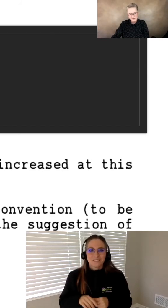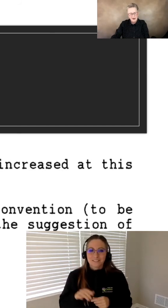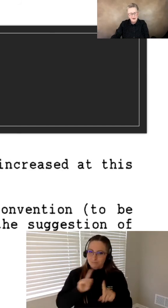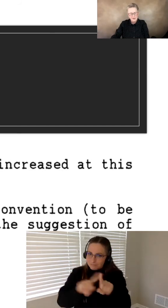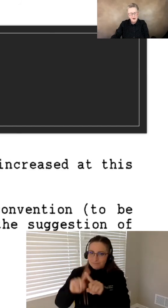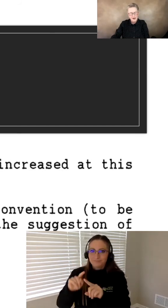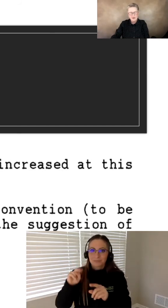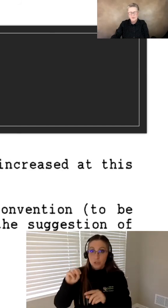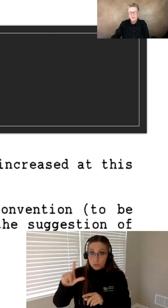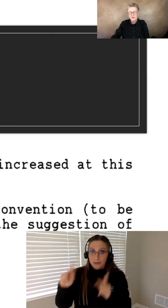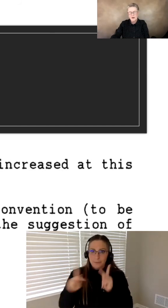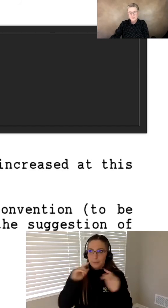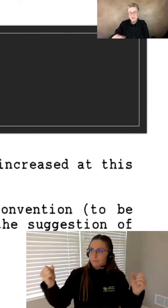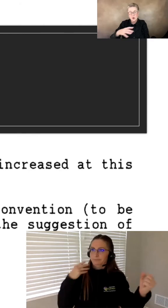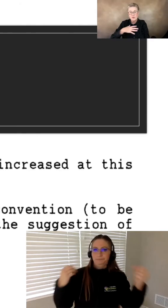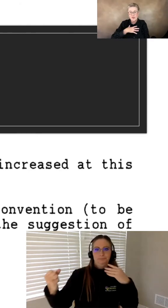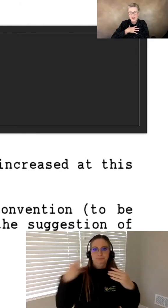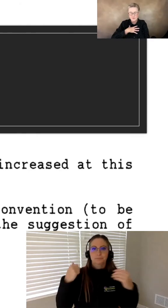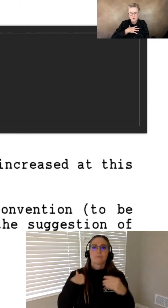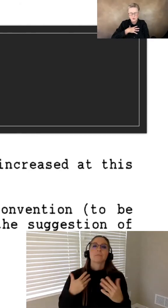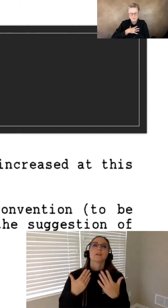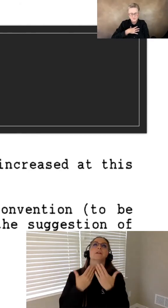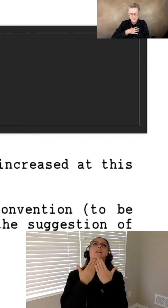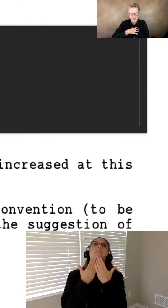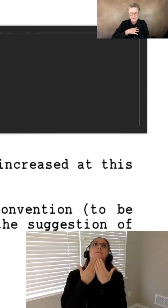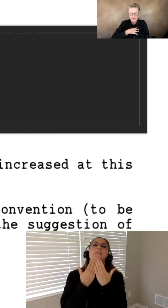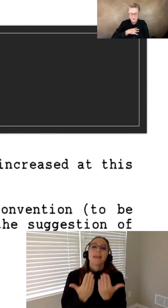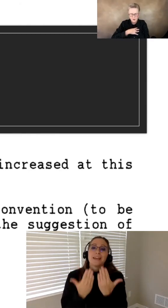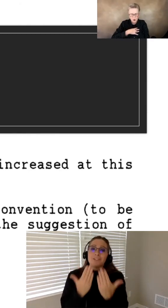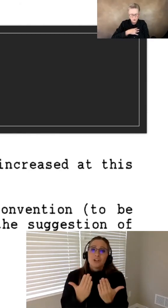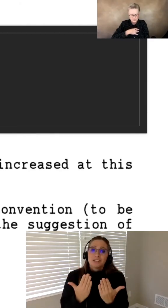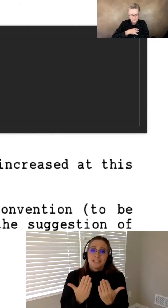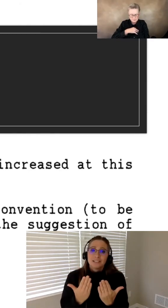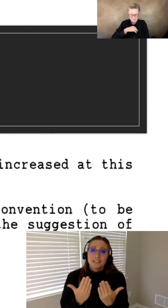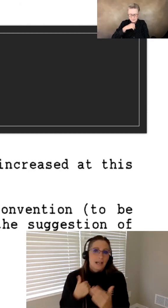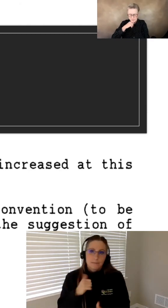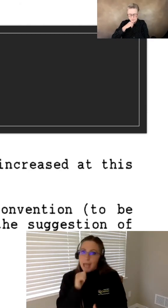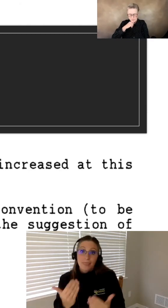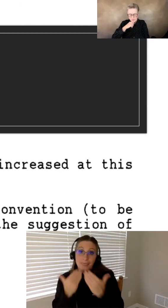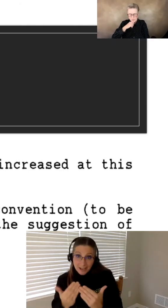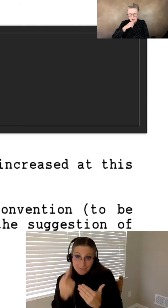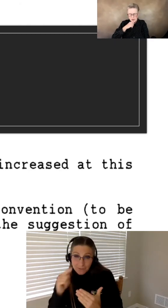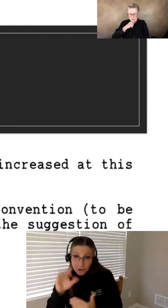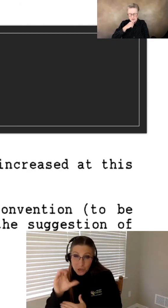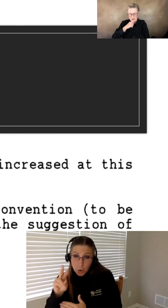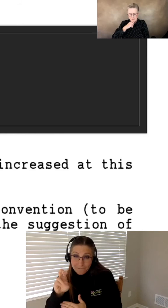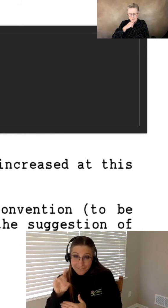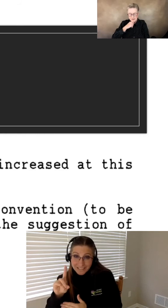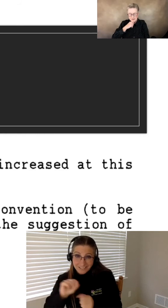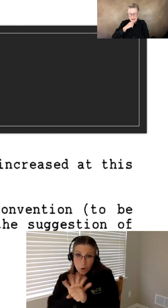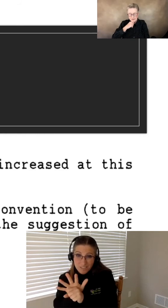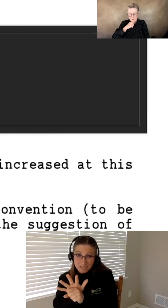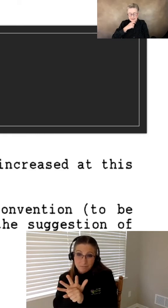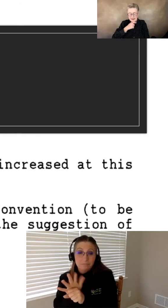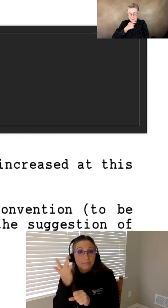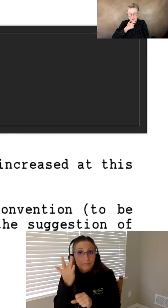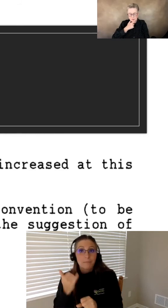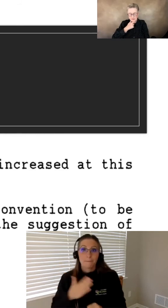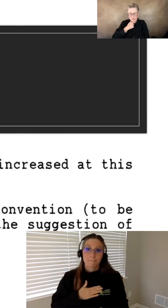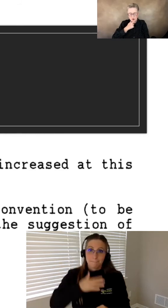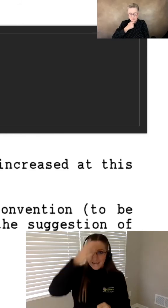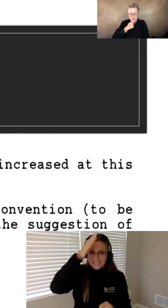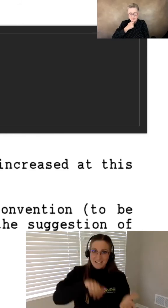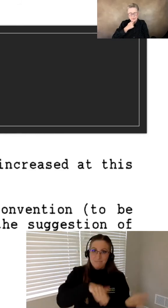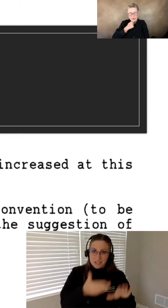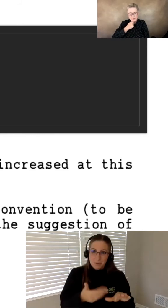that I am so thankful, I'm not thankful for Covid because sadly my Dad passed away from Covid